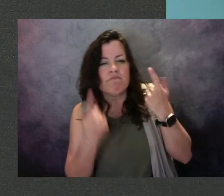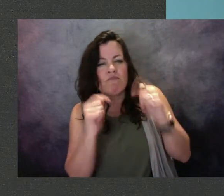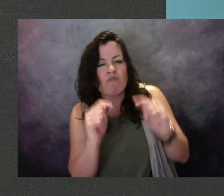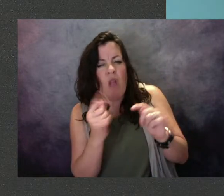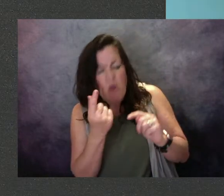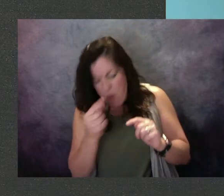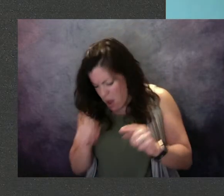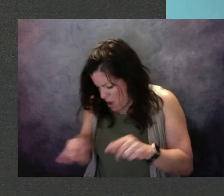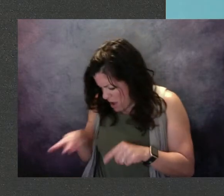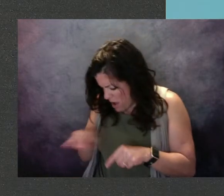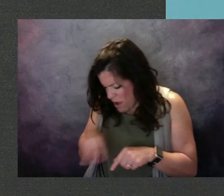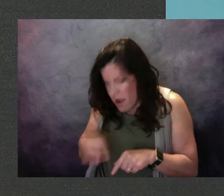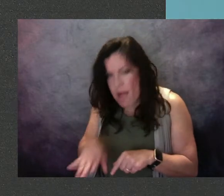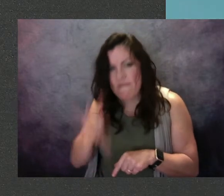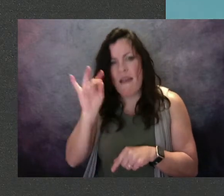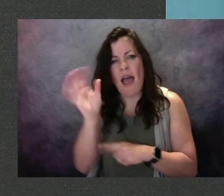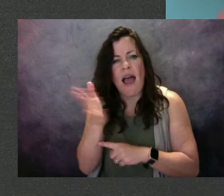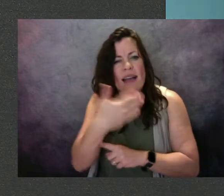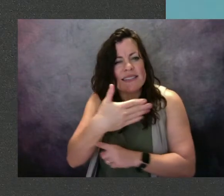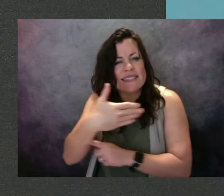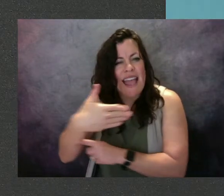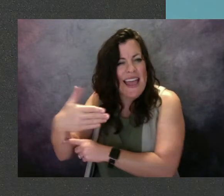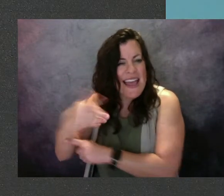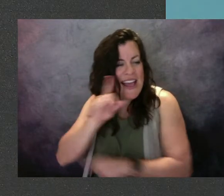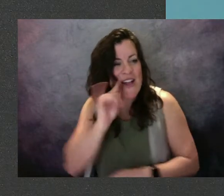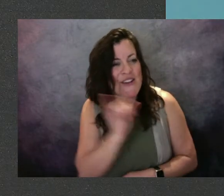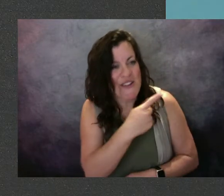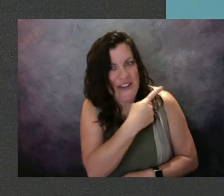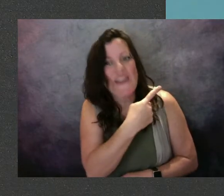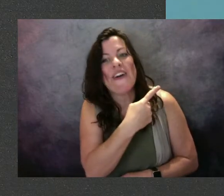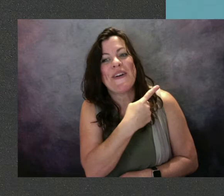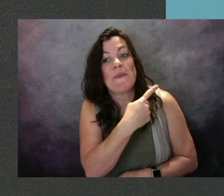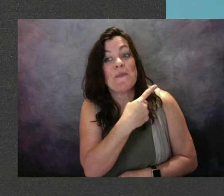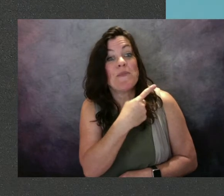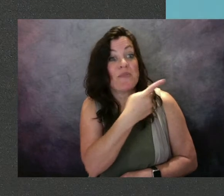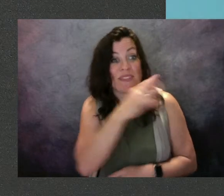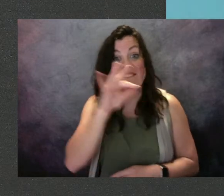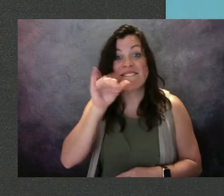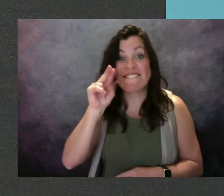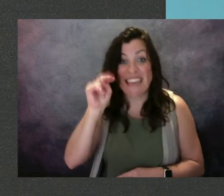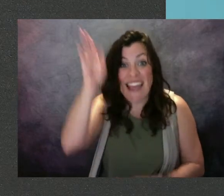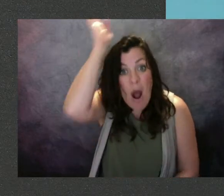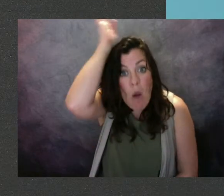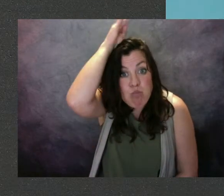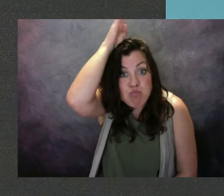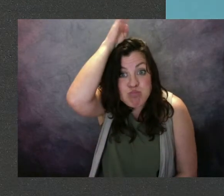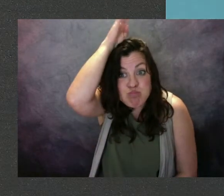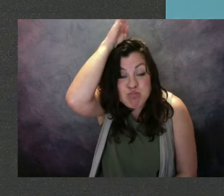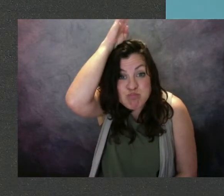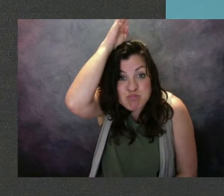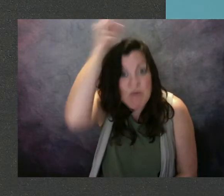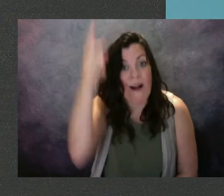and you can glue it on the table there. And then you could find one that looks like a fin and you can glue it up there with a fin,